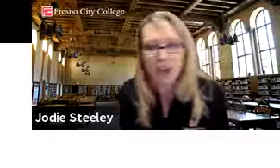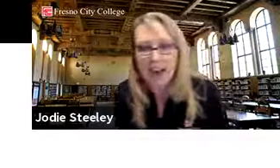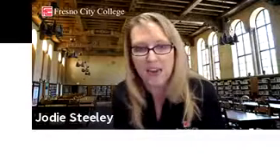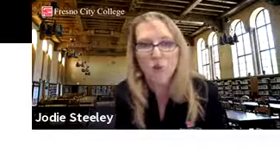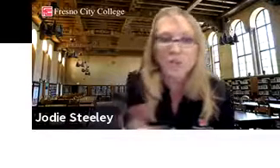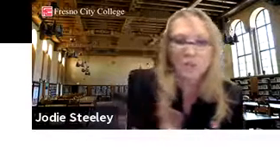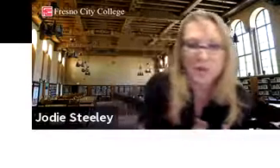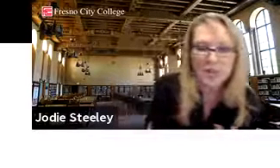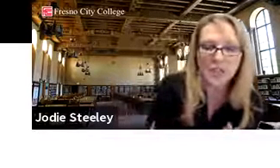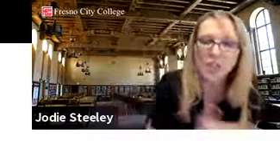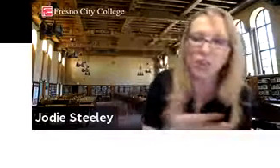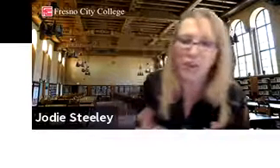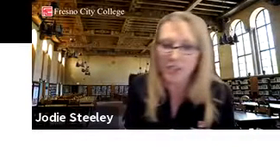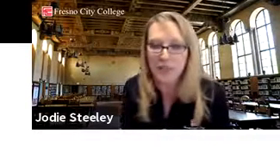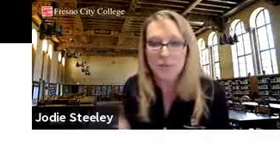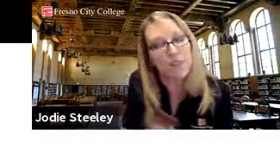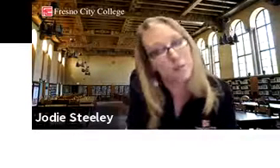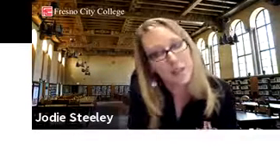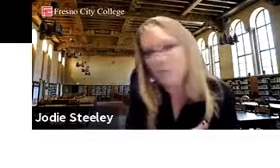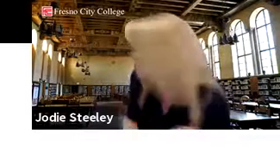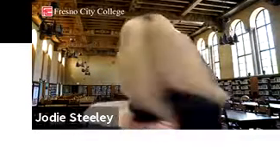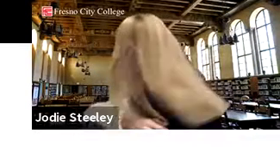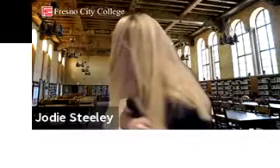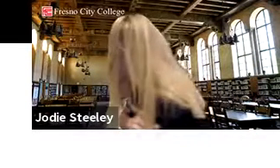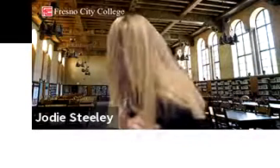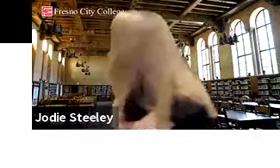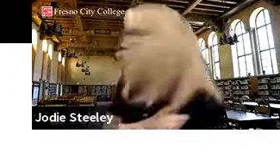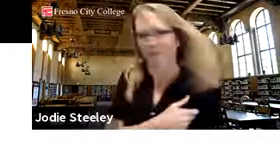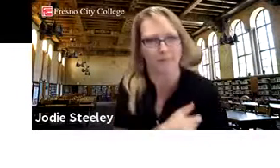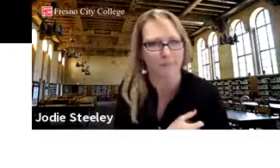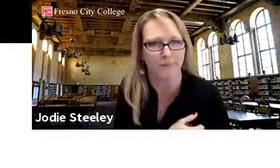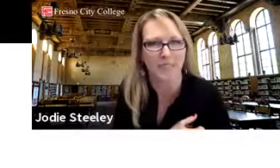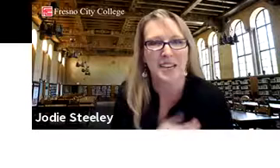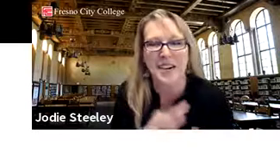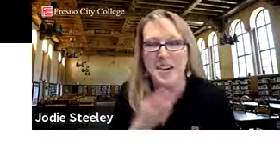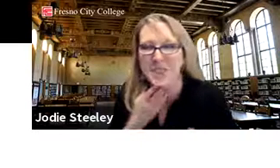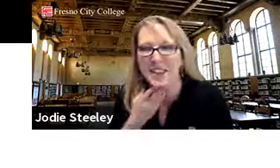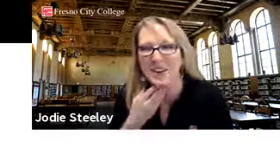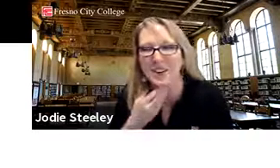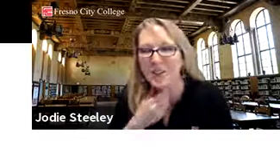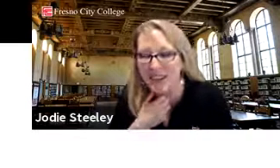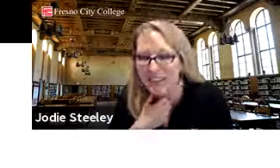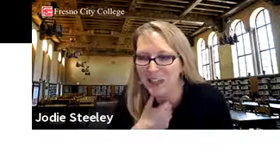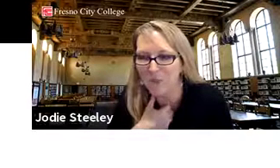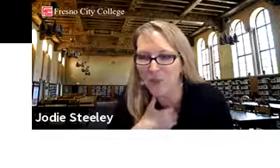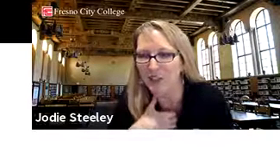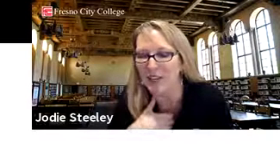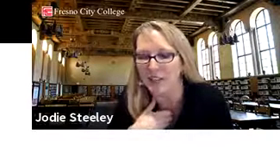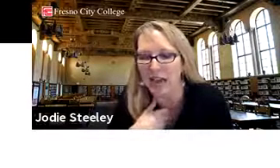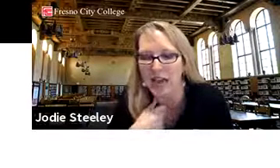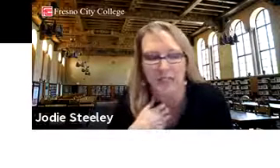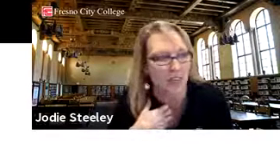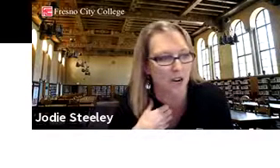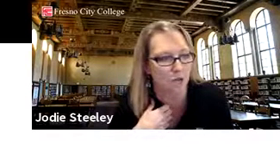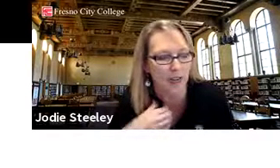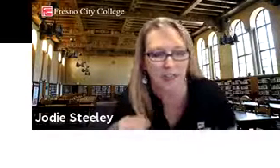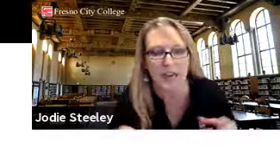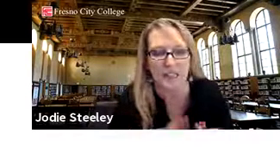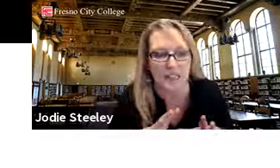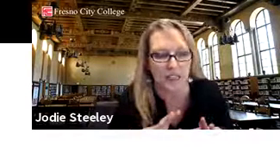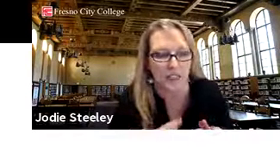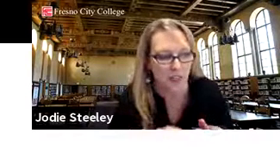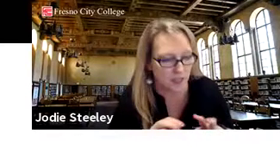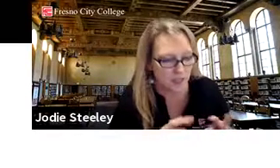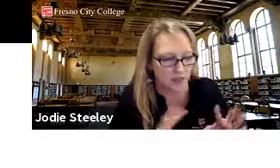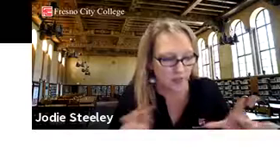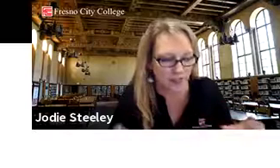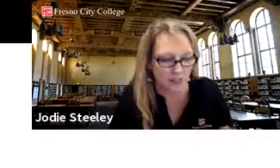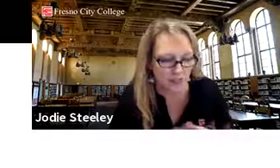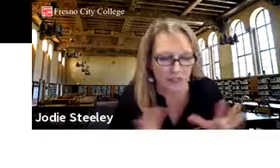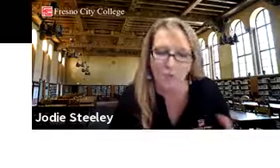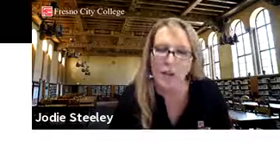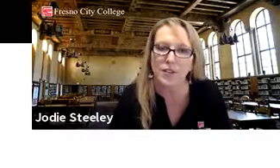chat or speak, encourage them, give them time to think then you're creating a community that recognizes the differences amongst